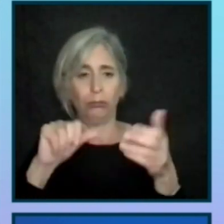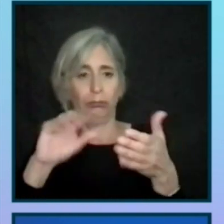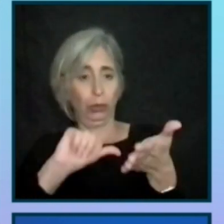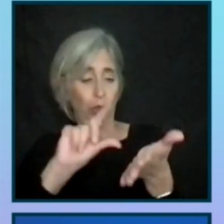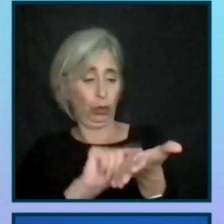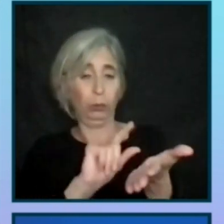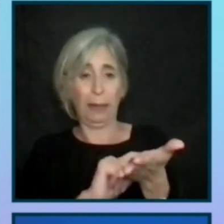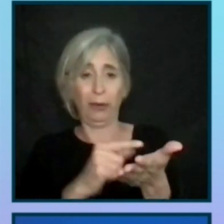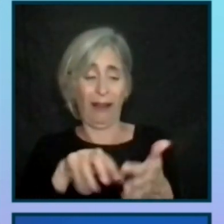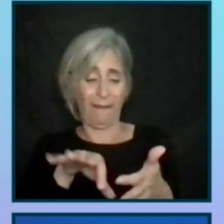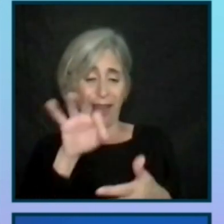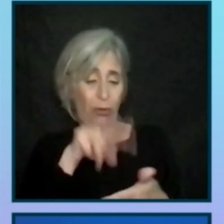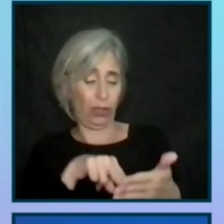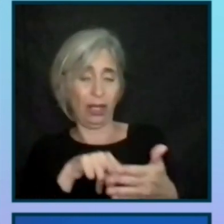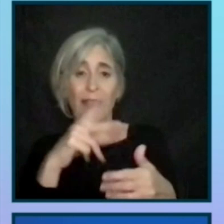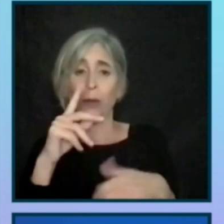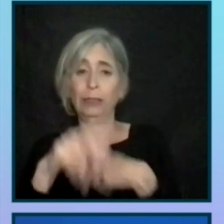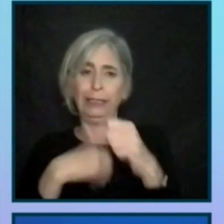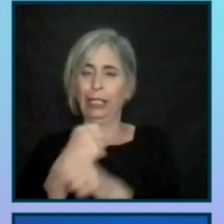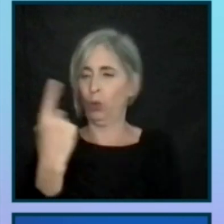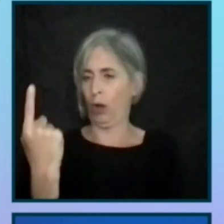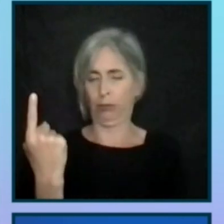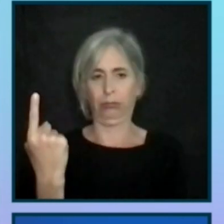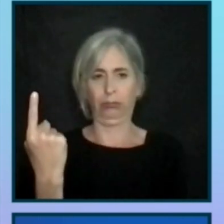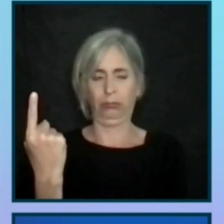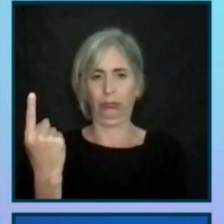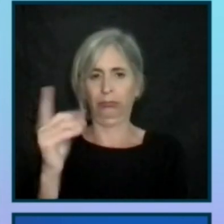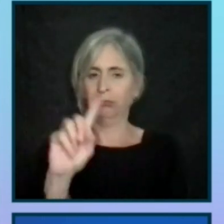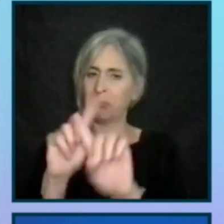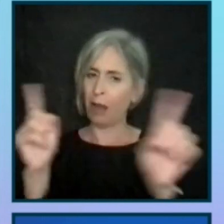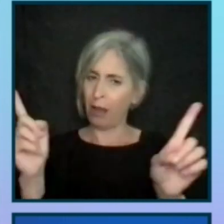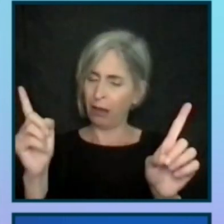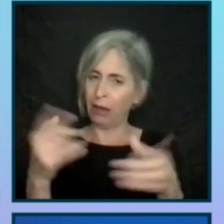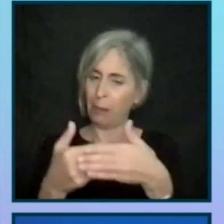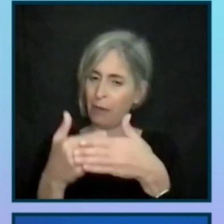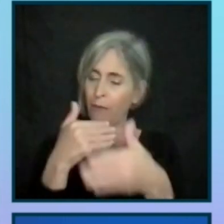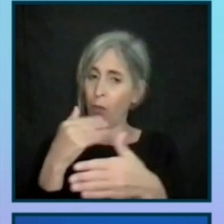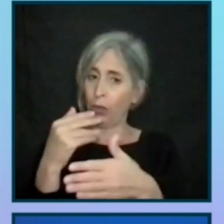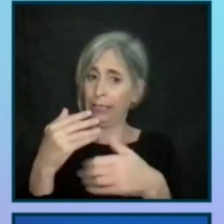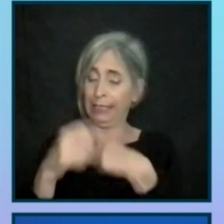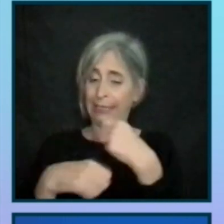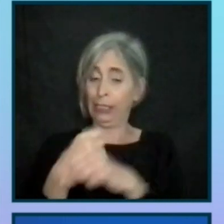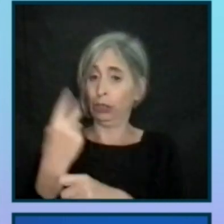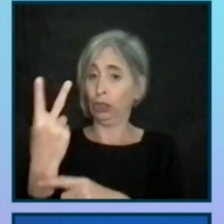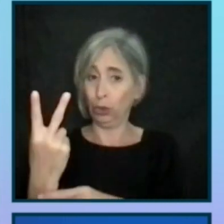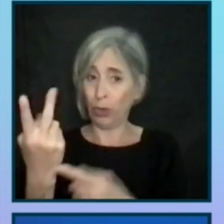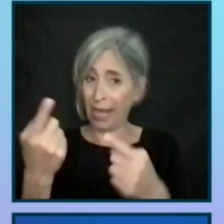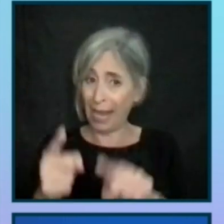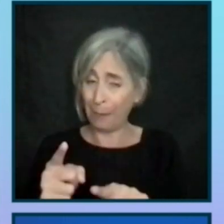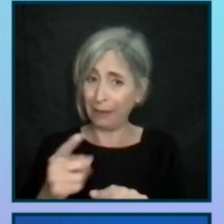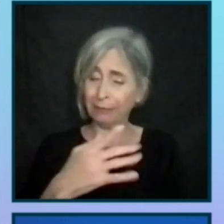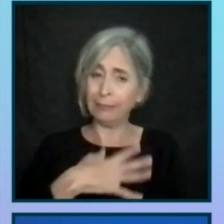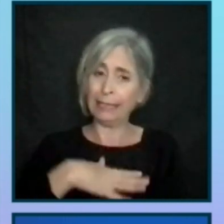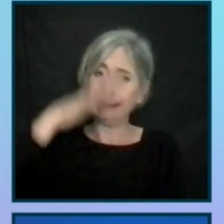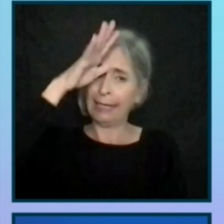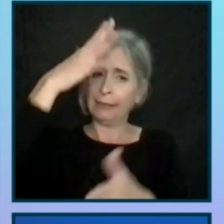This was year one, and unfortunately, a few months before year two happened, my dad passed away.